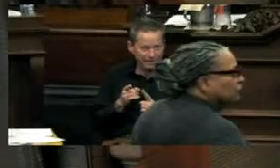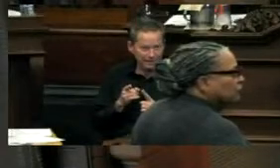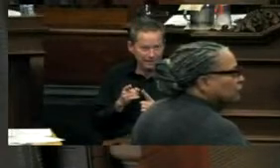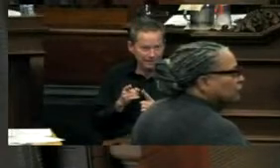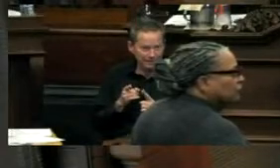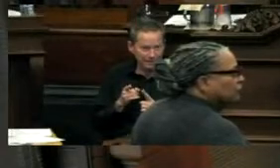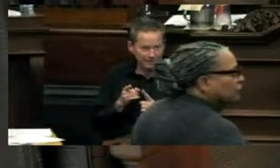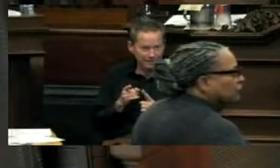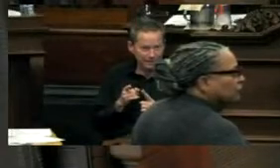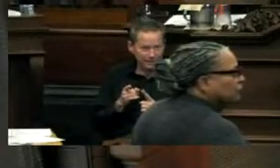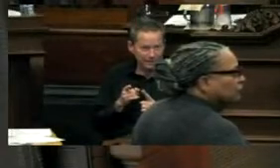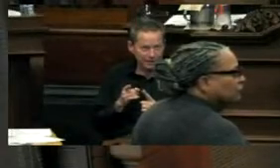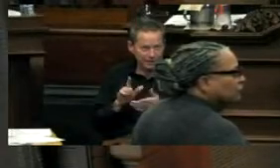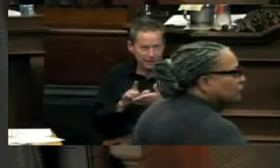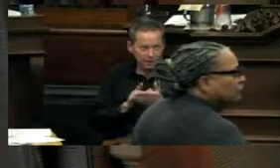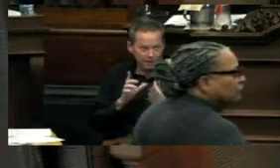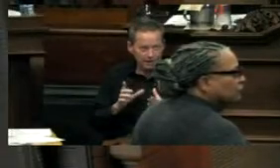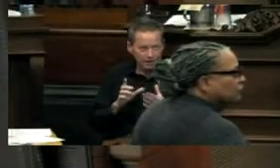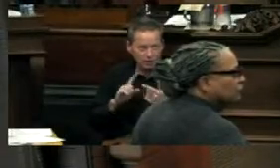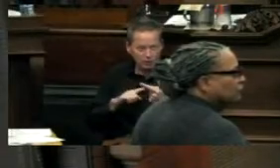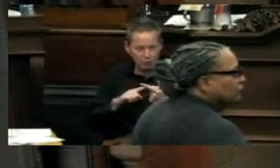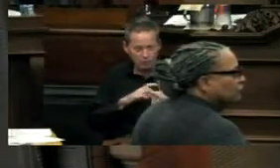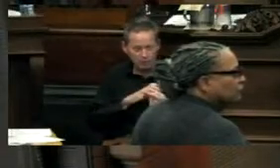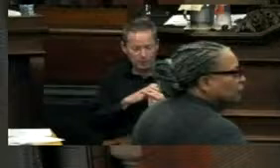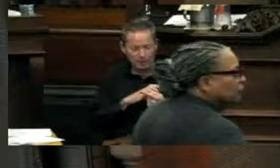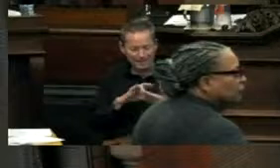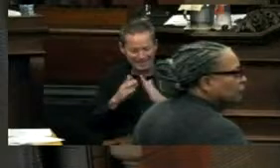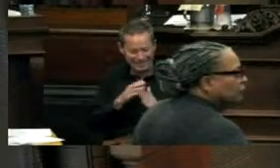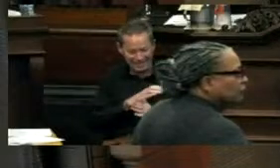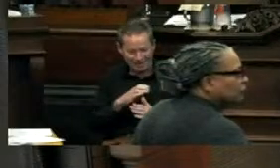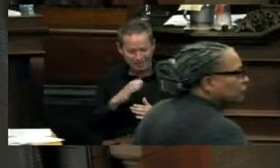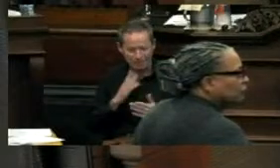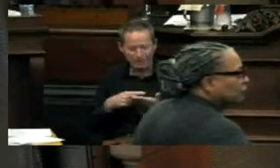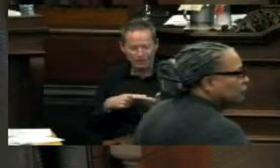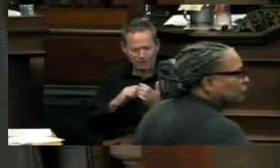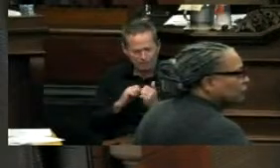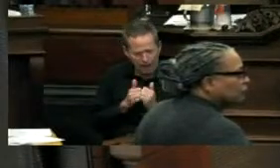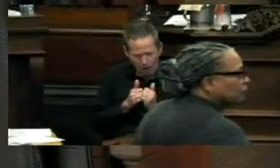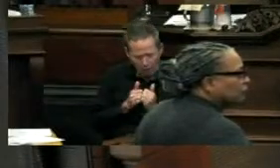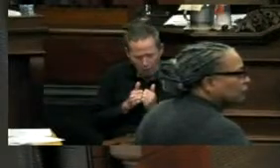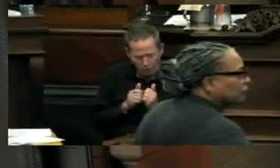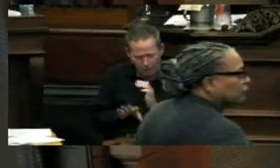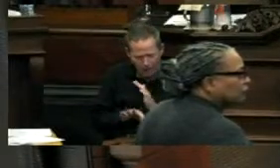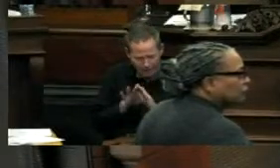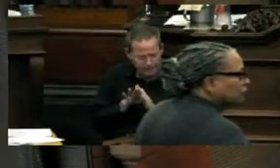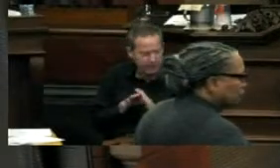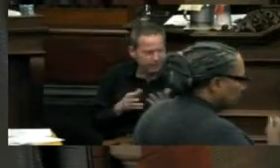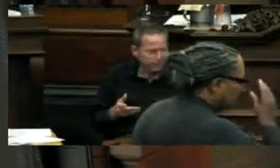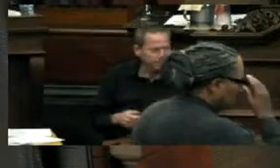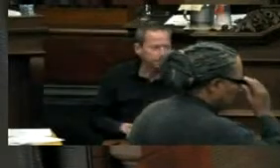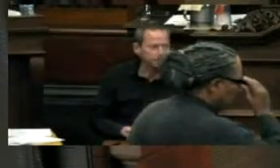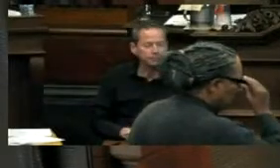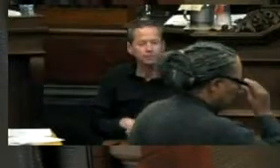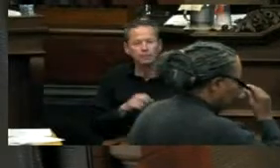counsel for that. Right at that point, if the separate counsel is going to be counsel to City